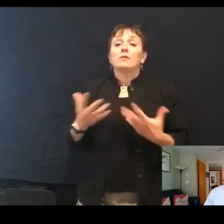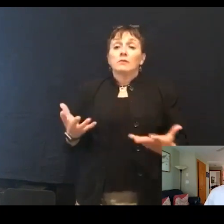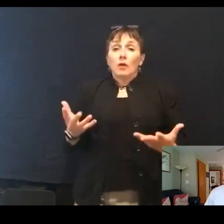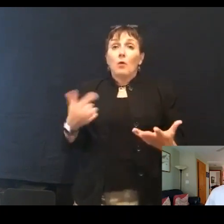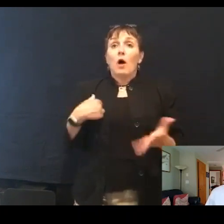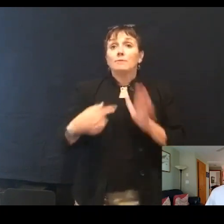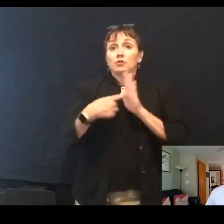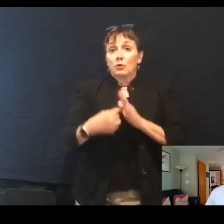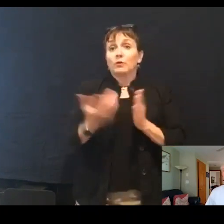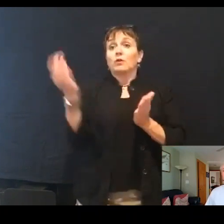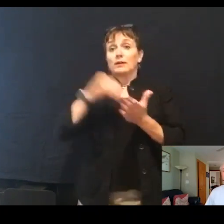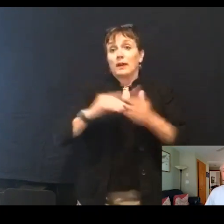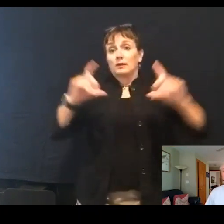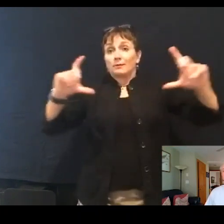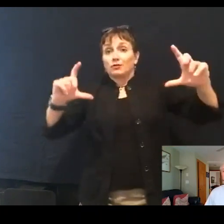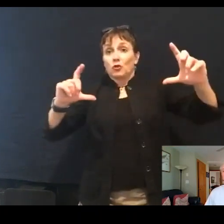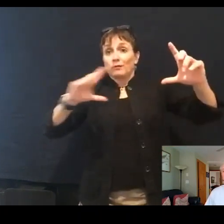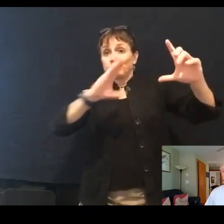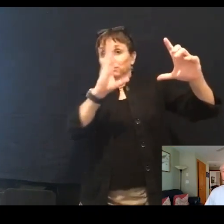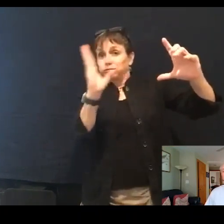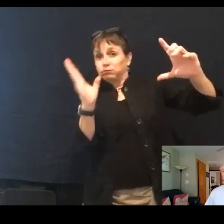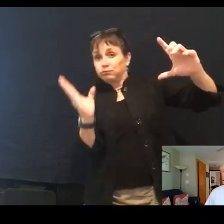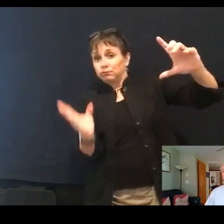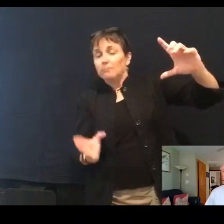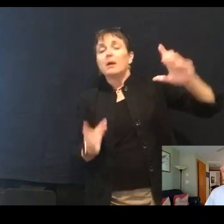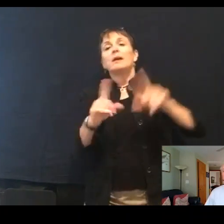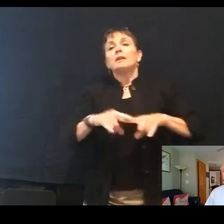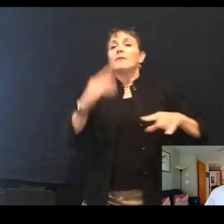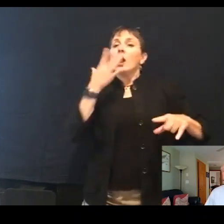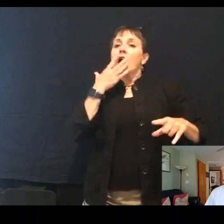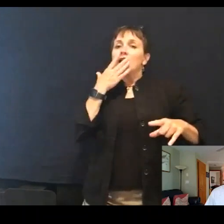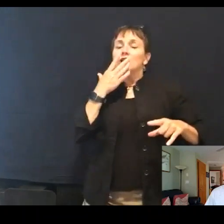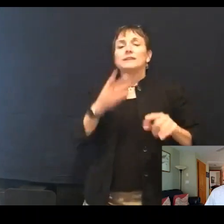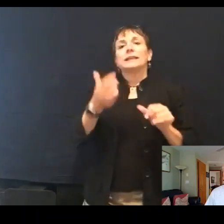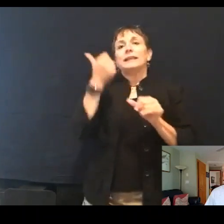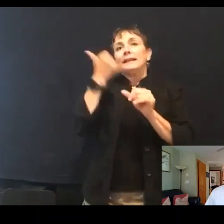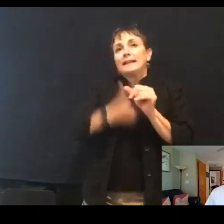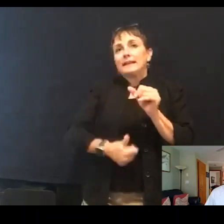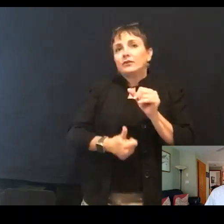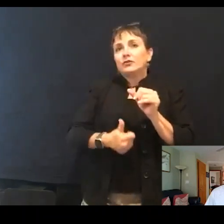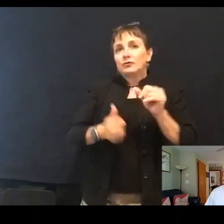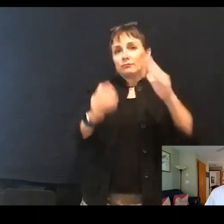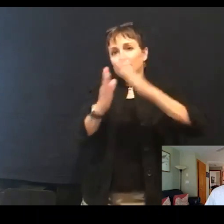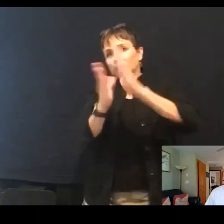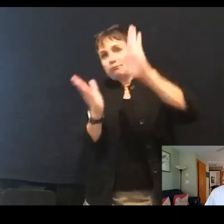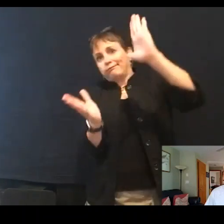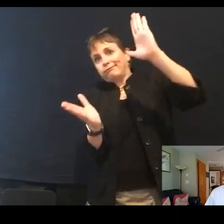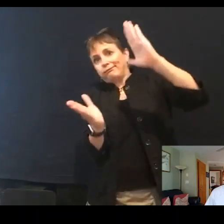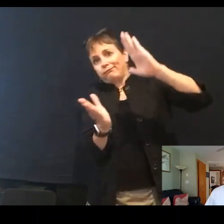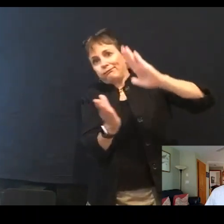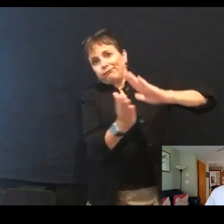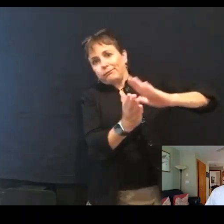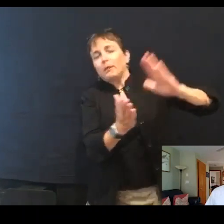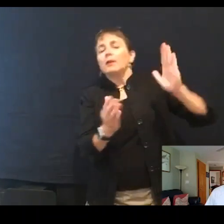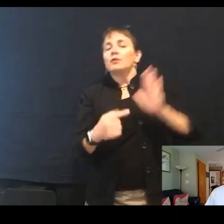So again, I'm showing you here a pie chart with different colored segments. The size of each segment representing